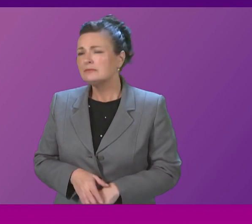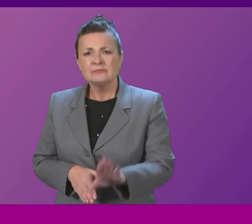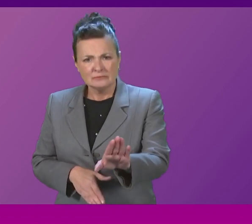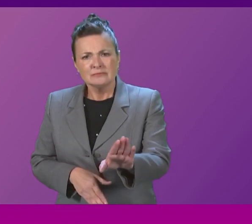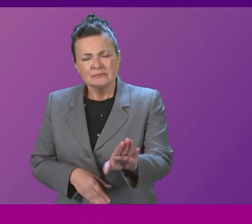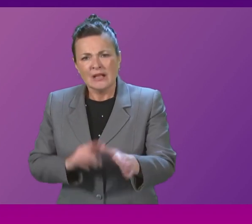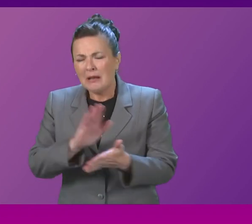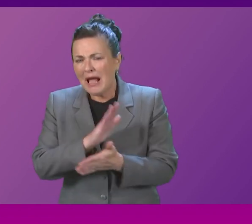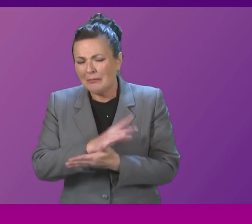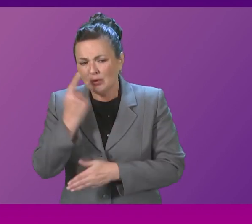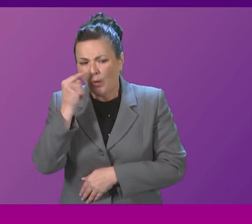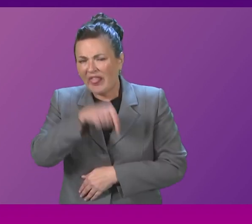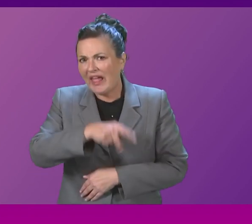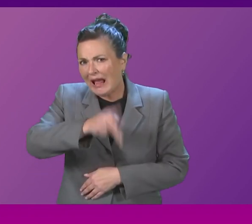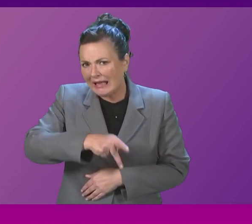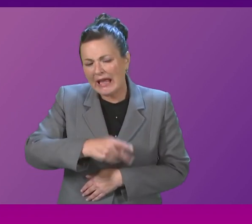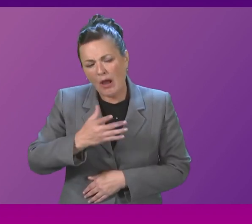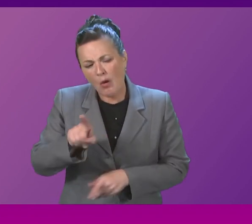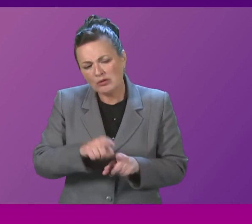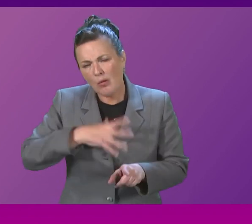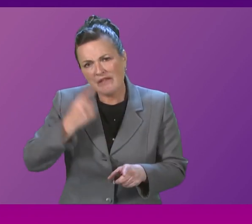that underpins Pauline McNeill’s question.